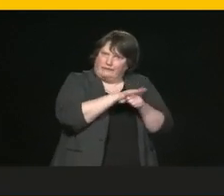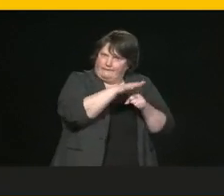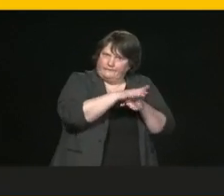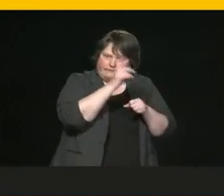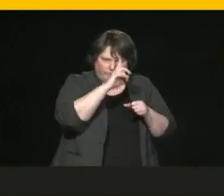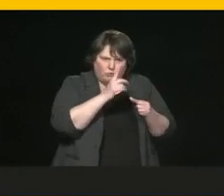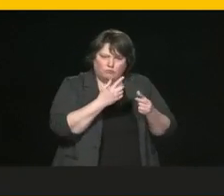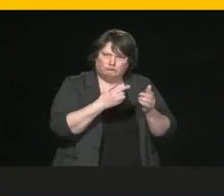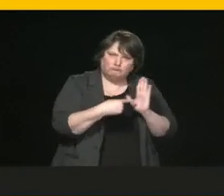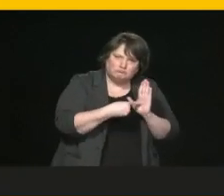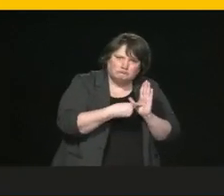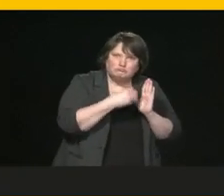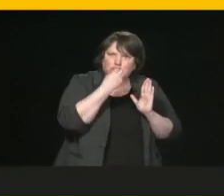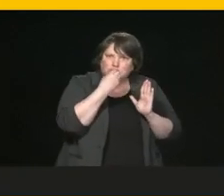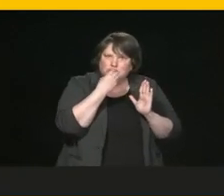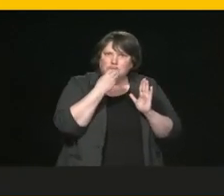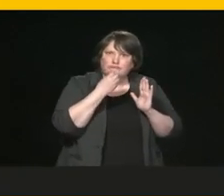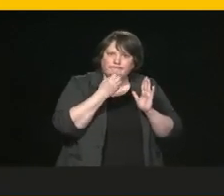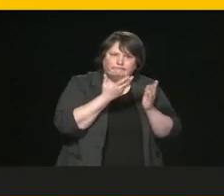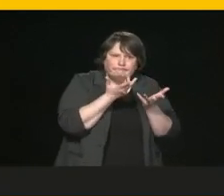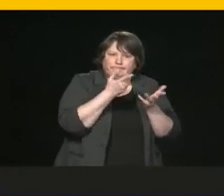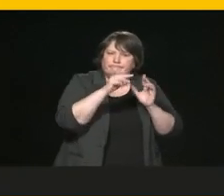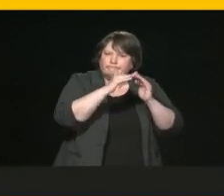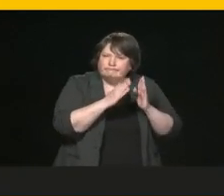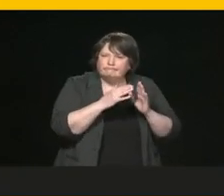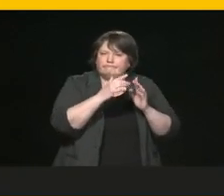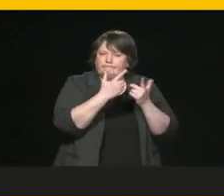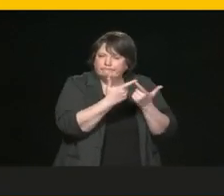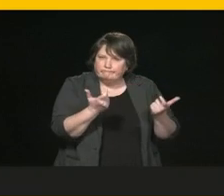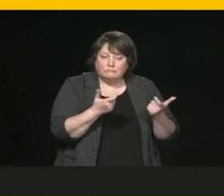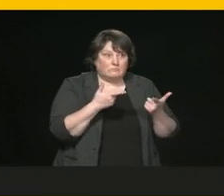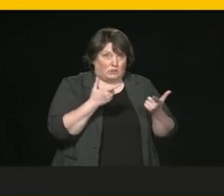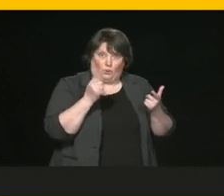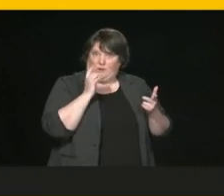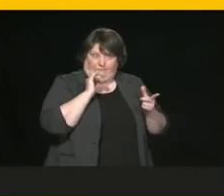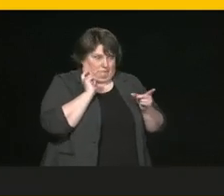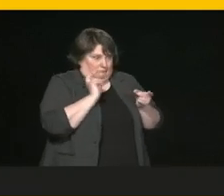EVERYONE CAN RECEIVE THE NECESSARY HELP TO COME THROUGH THIS DIFFICULT PERIOD.